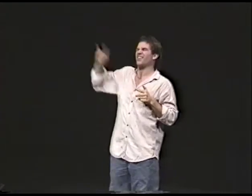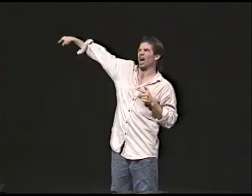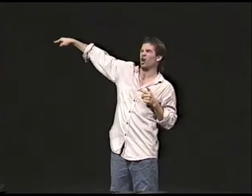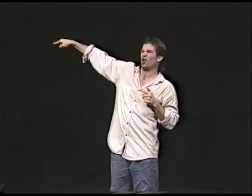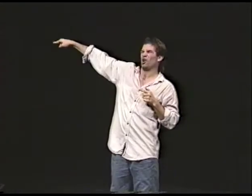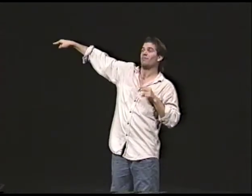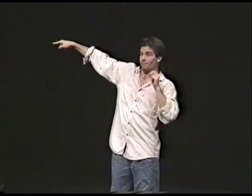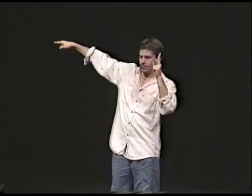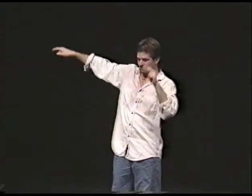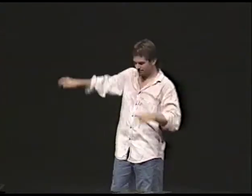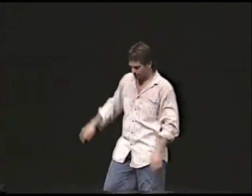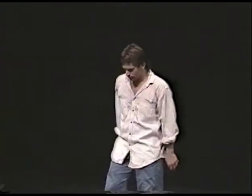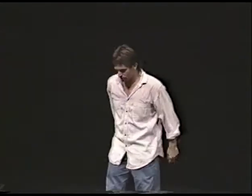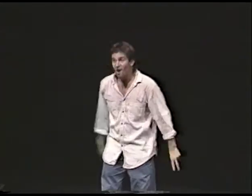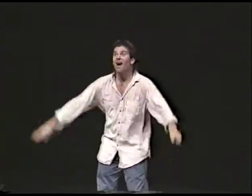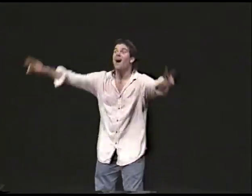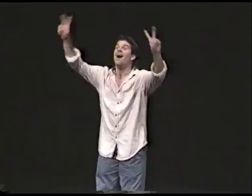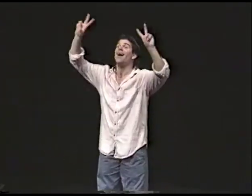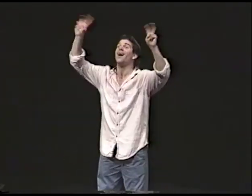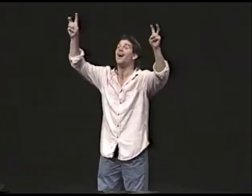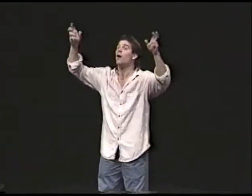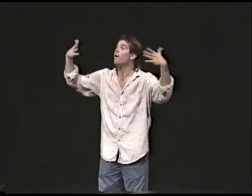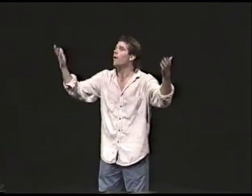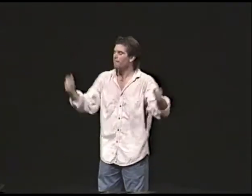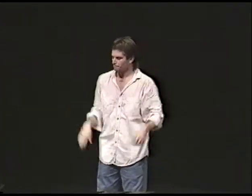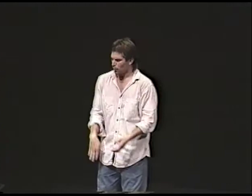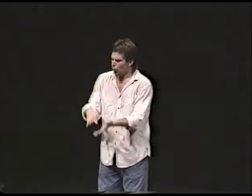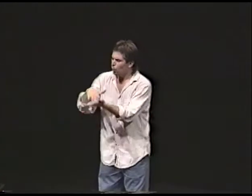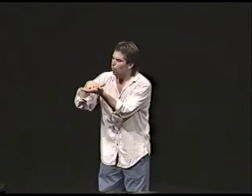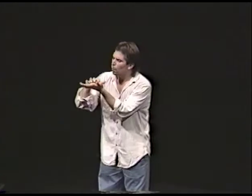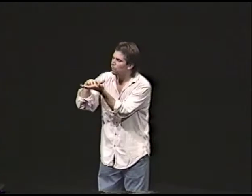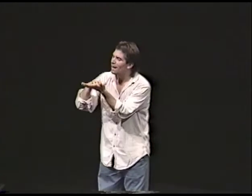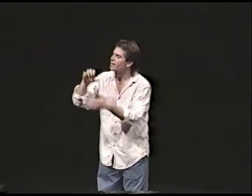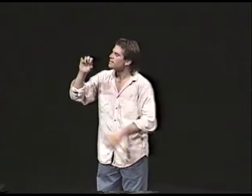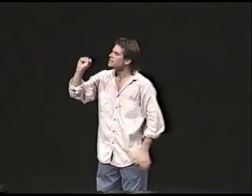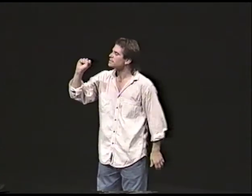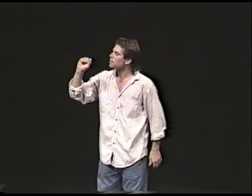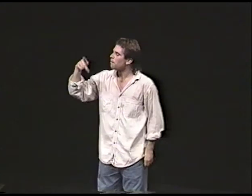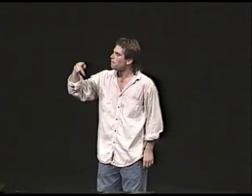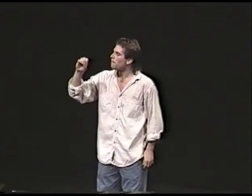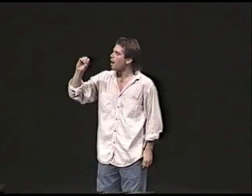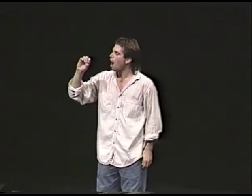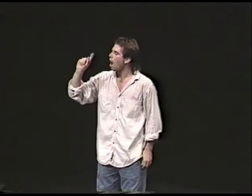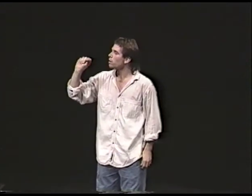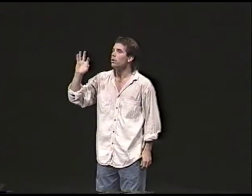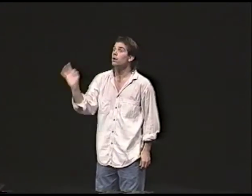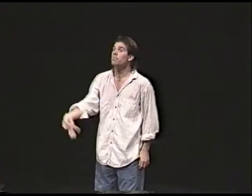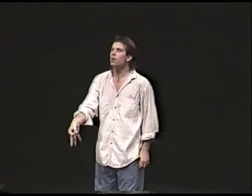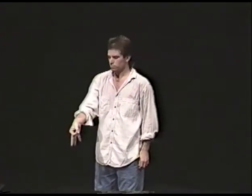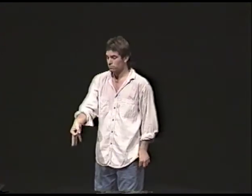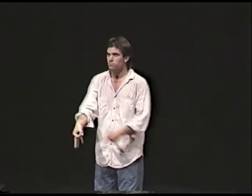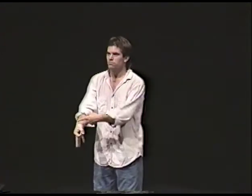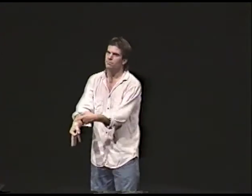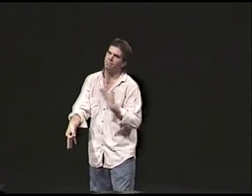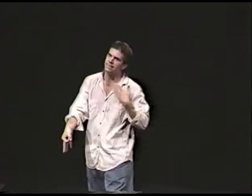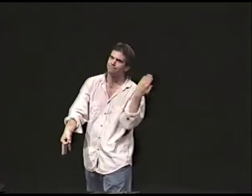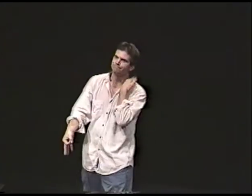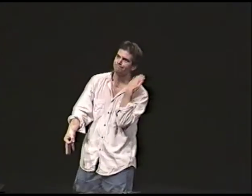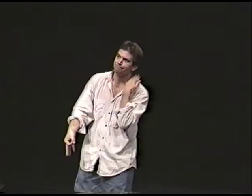And then we created it there. And that's where it's going to start. And it's called Weak Spot.